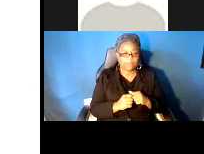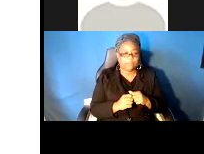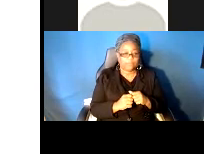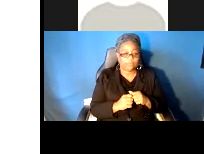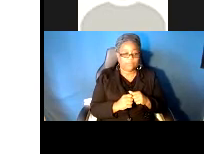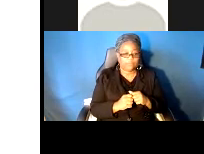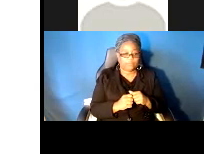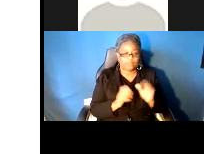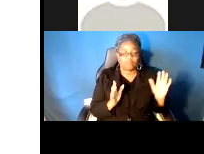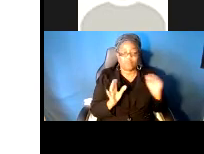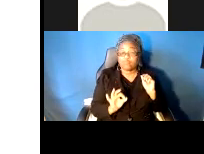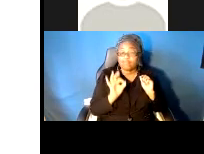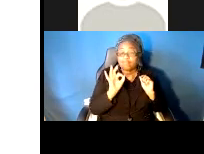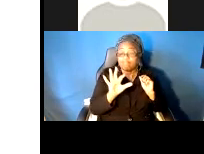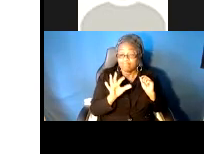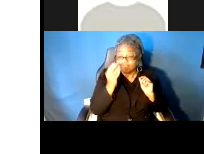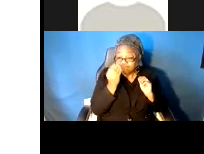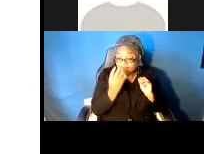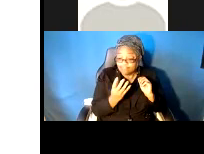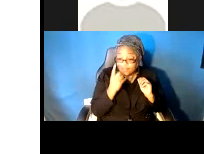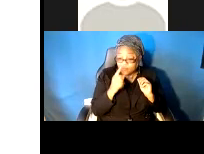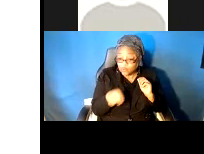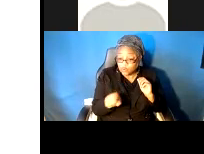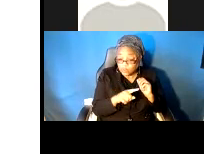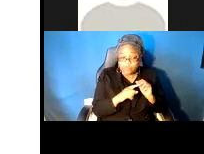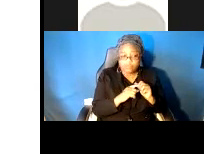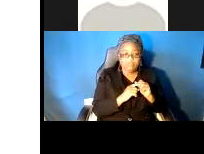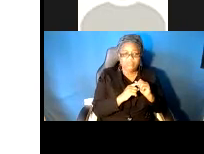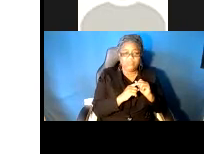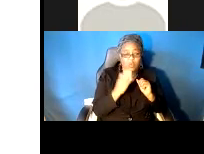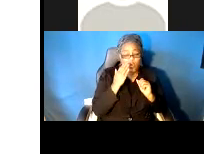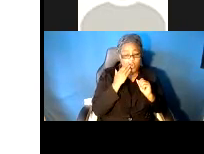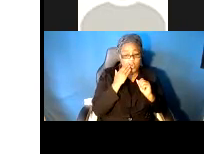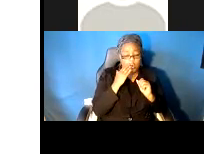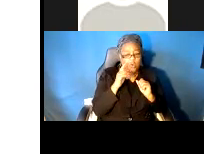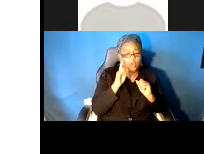Some application tips for you all. Please know that you will type your application